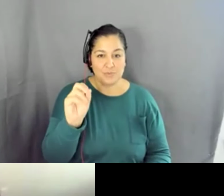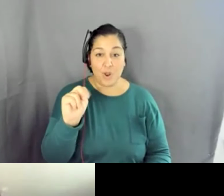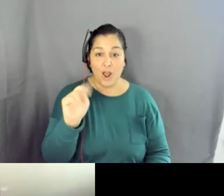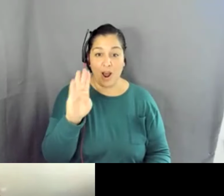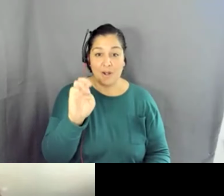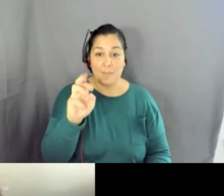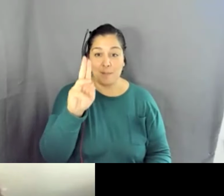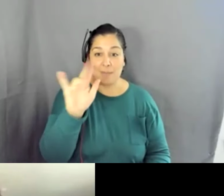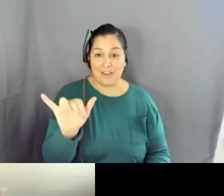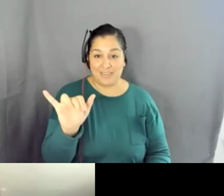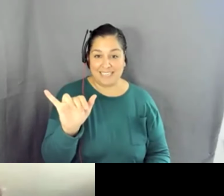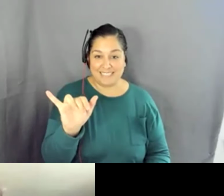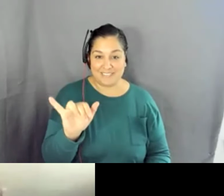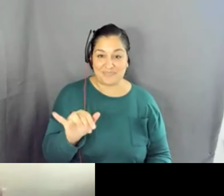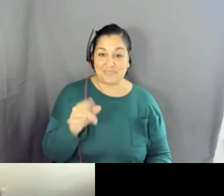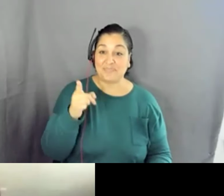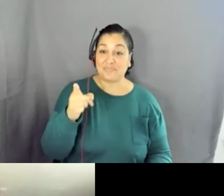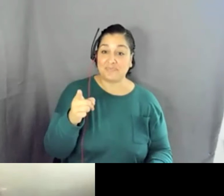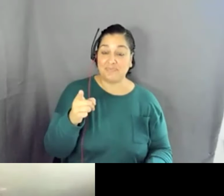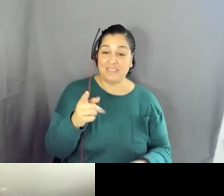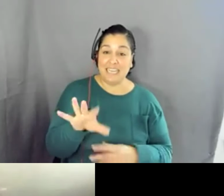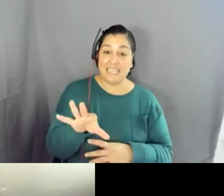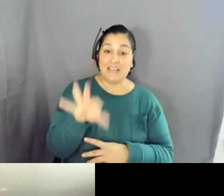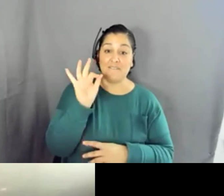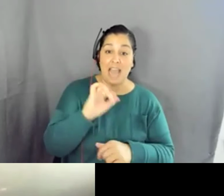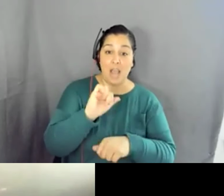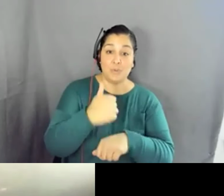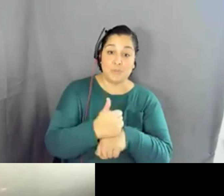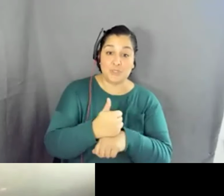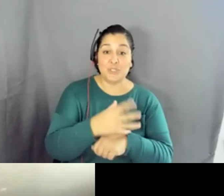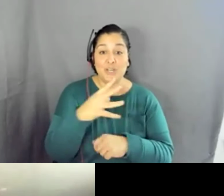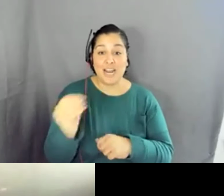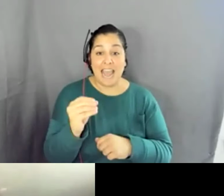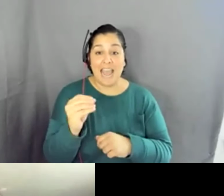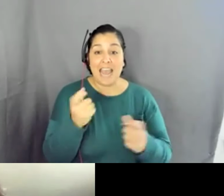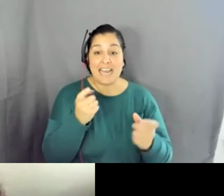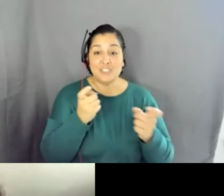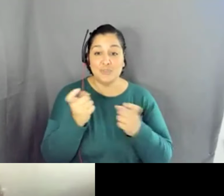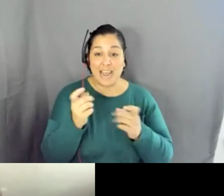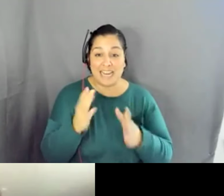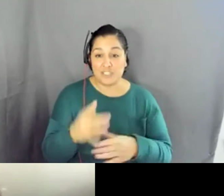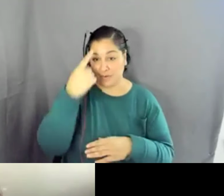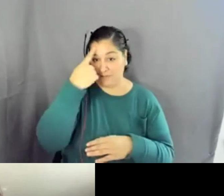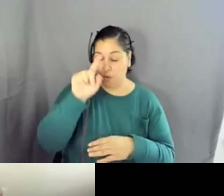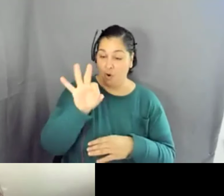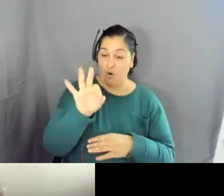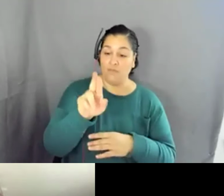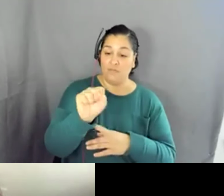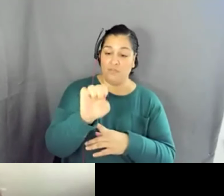Ron is the founder and artistic director of Fuse Box, a nonprofit arts organization working in Austin, Texas.